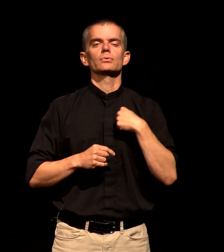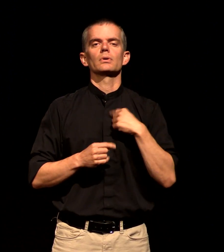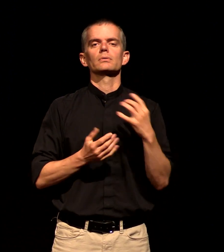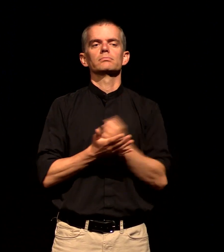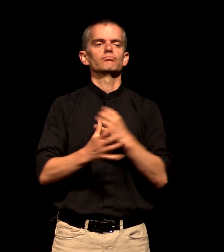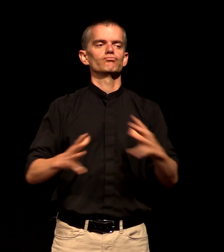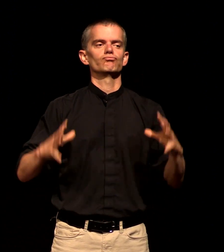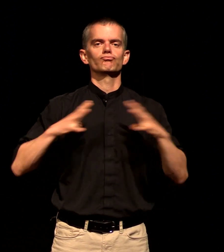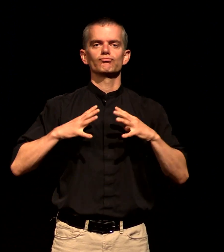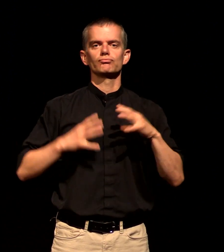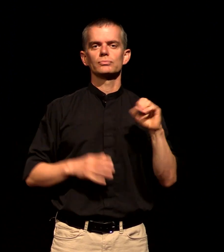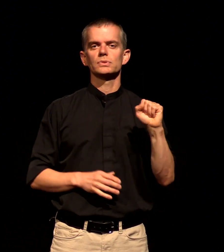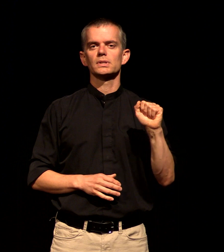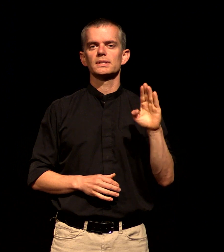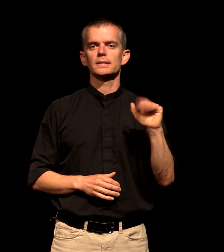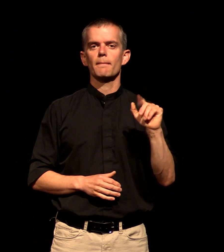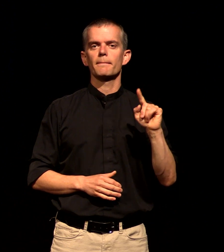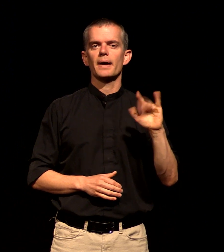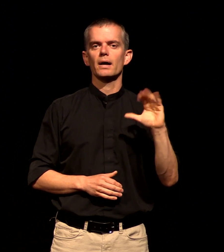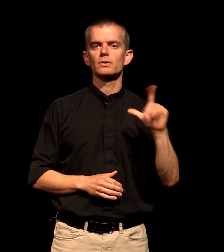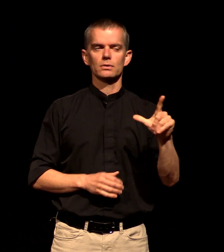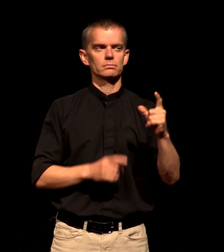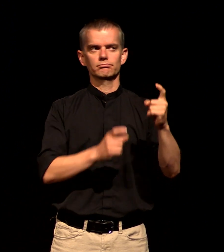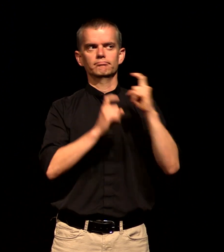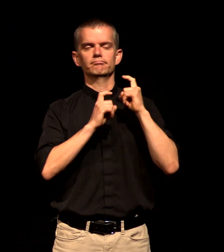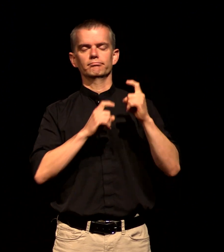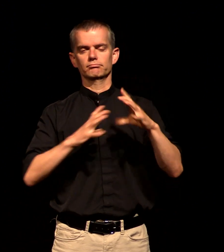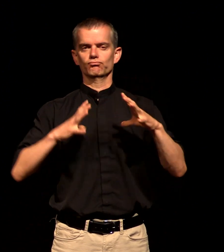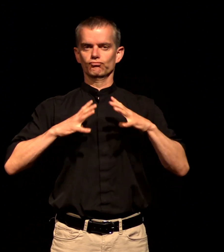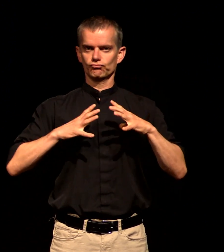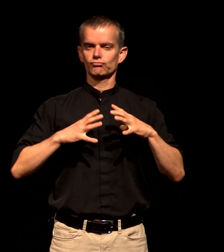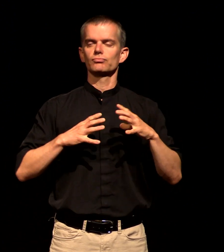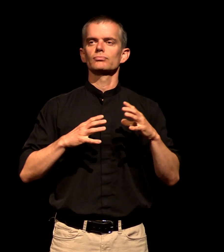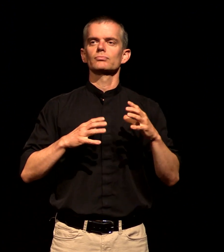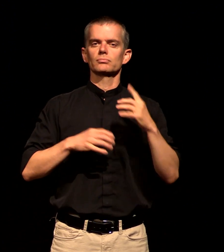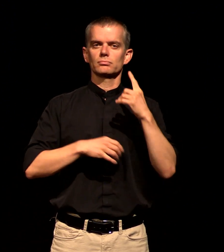rest and reflection. My heart needed it I was in a season of